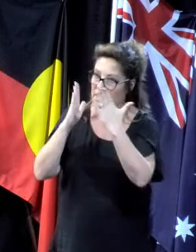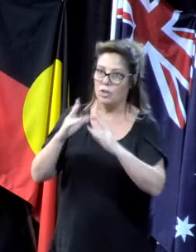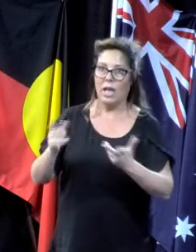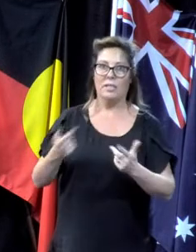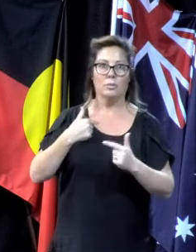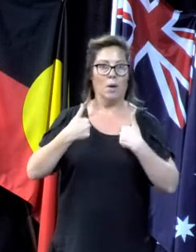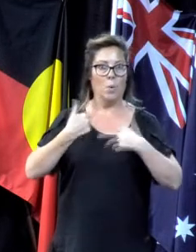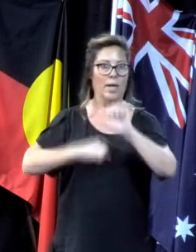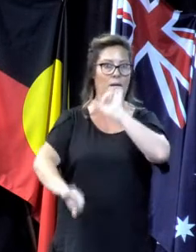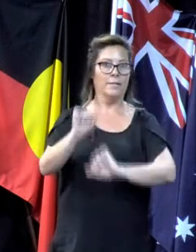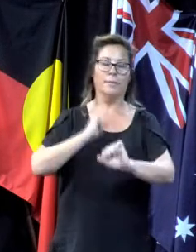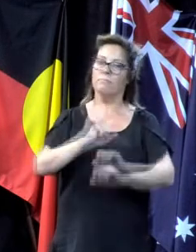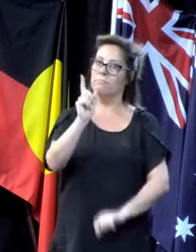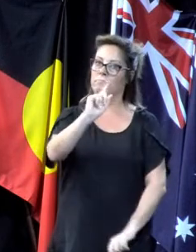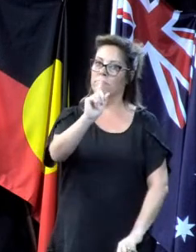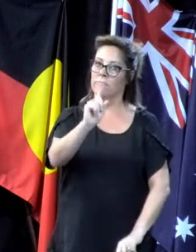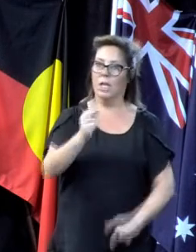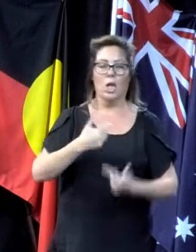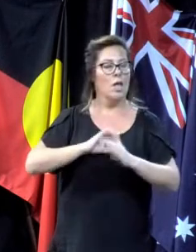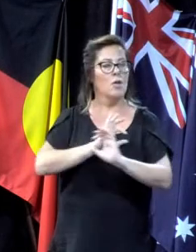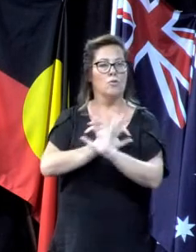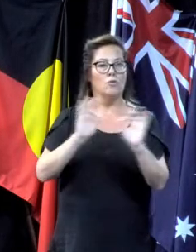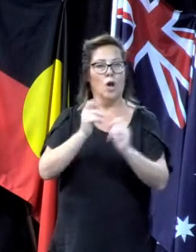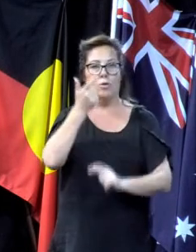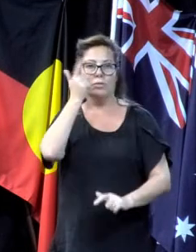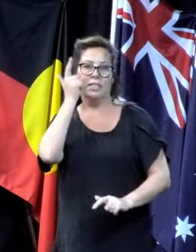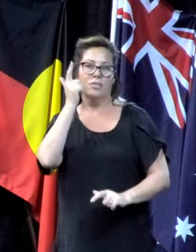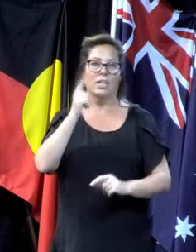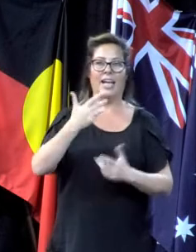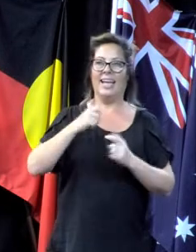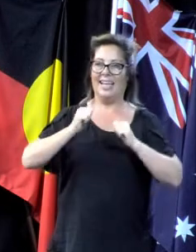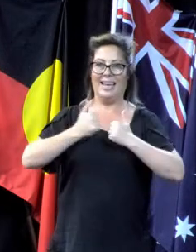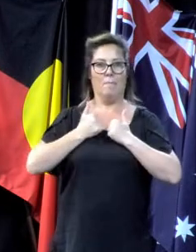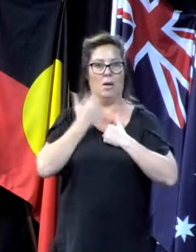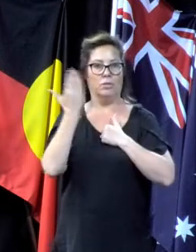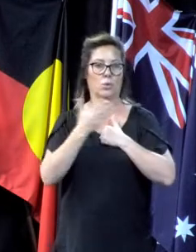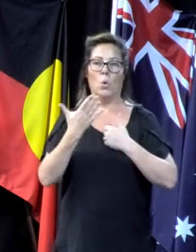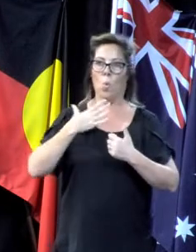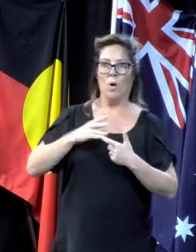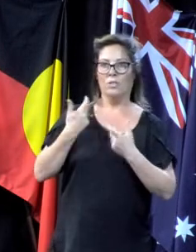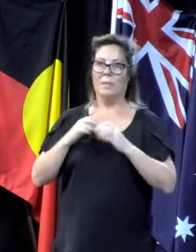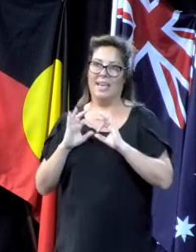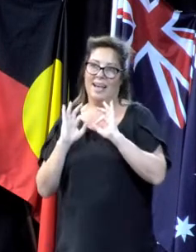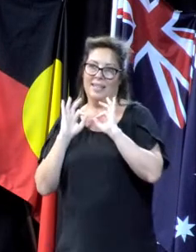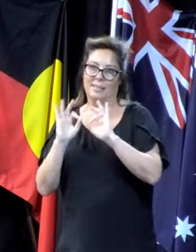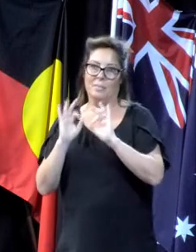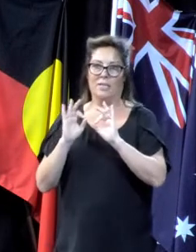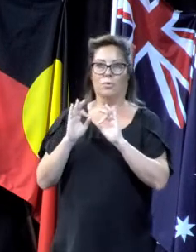No teacher at Ingham High aspires to be a special education teacher working within a model that segregates students for the purpose of learning.